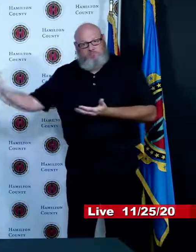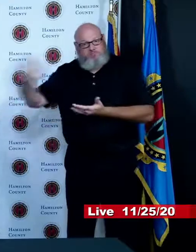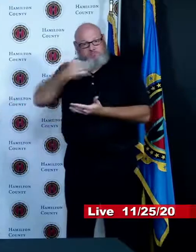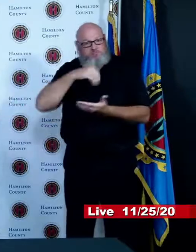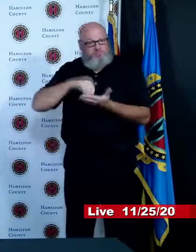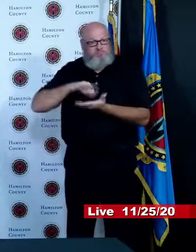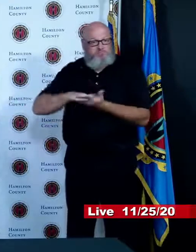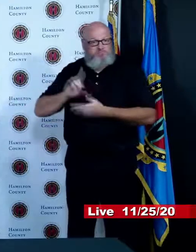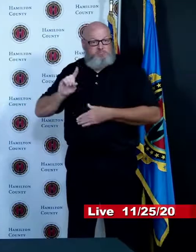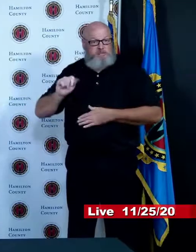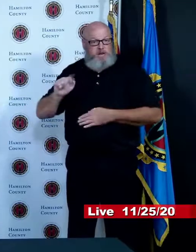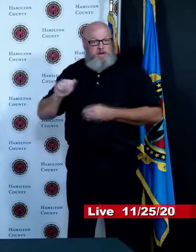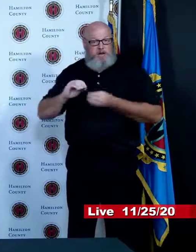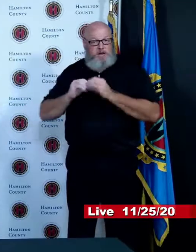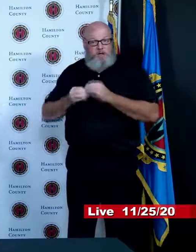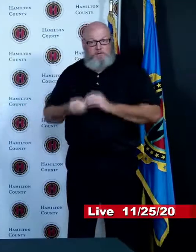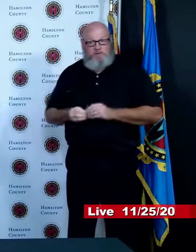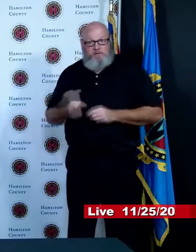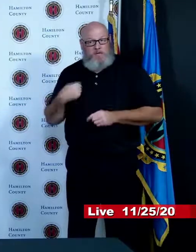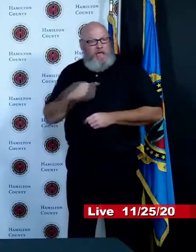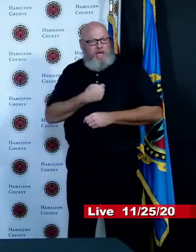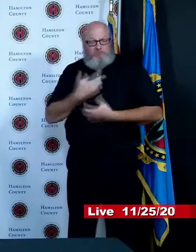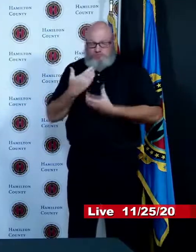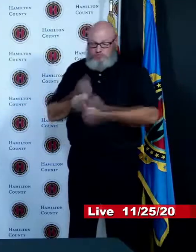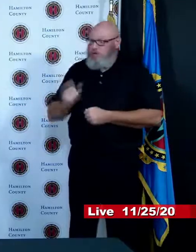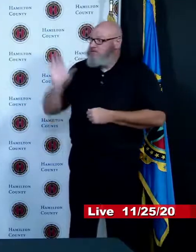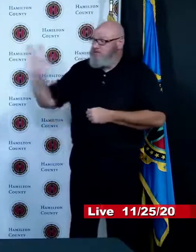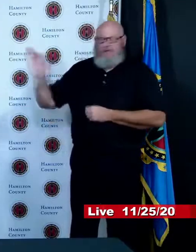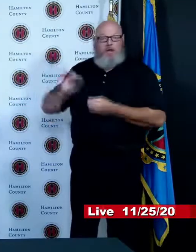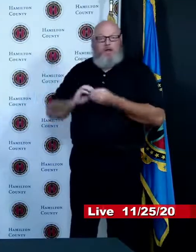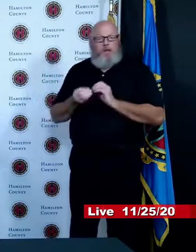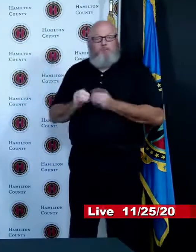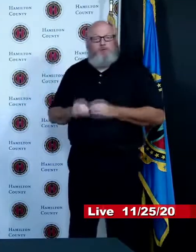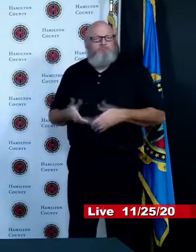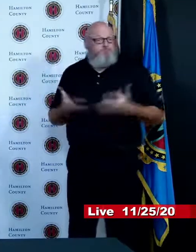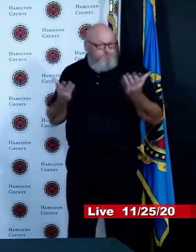thank you Larry our next question comes from Todd Dykes he has a follow-up question for you Dr Rich